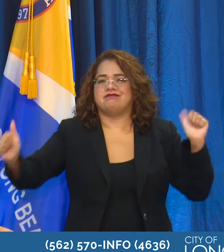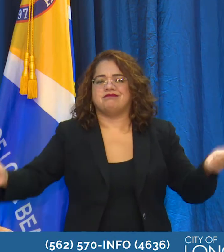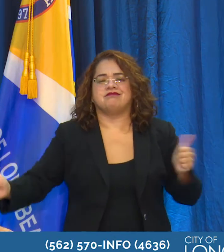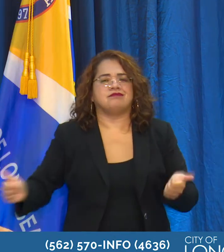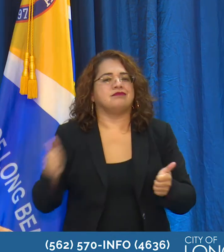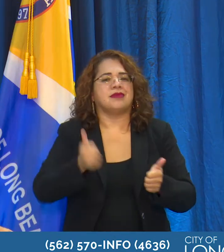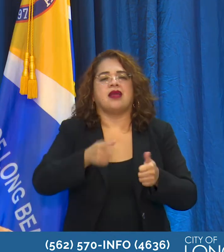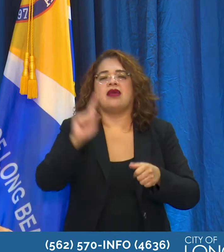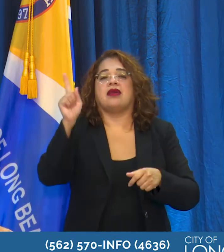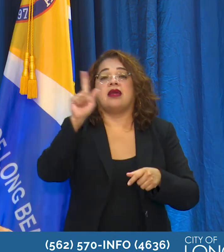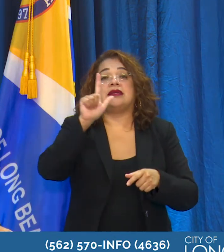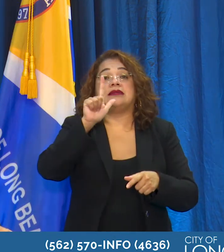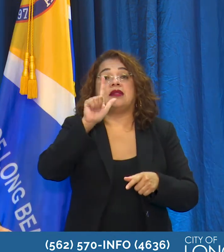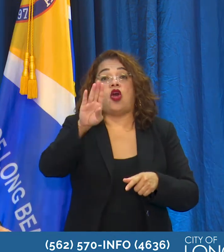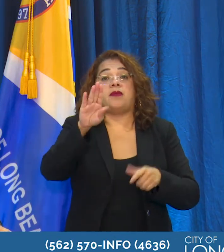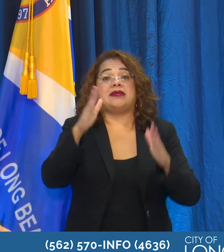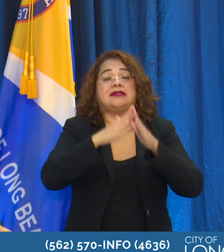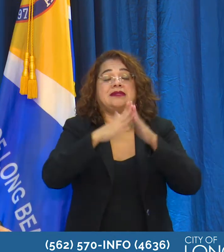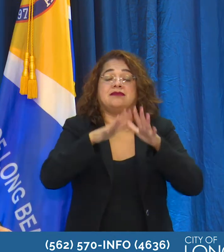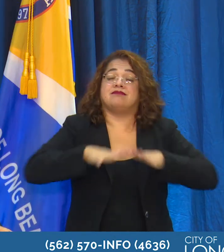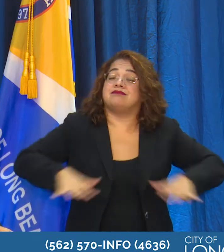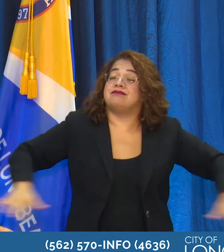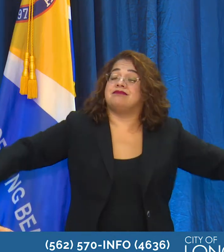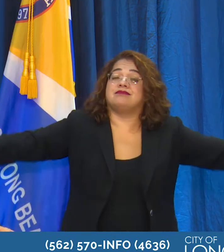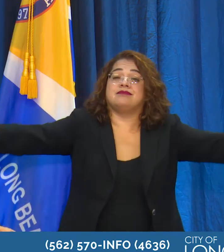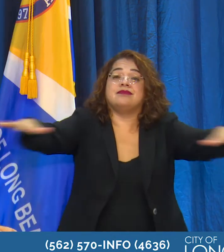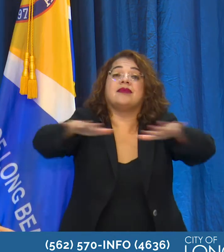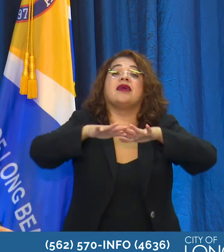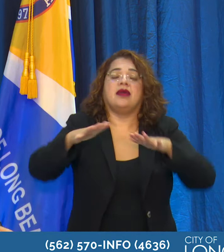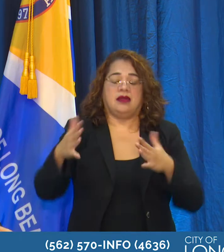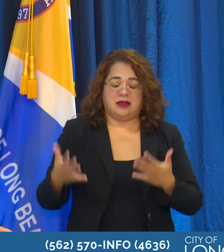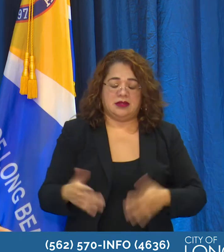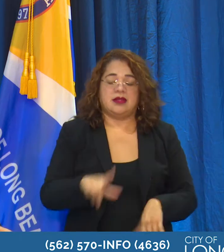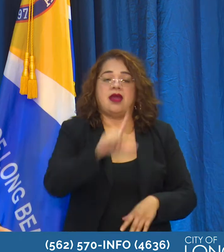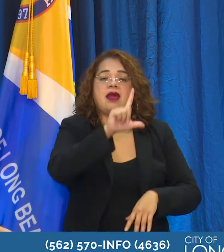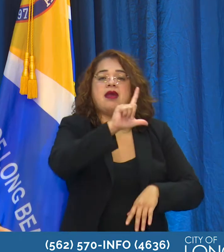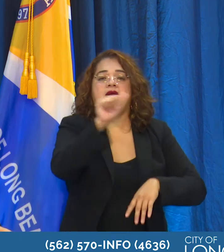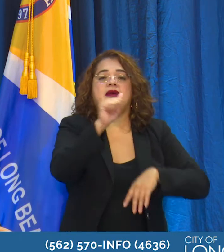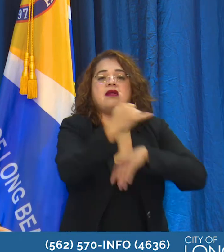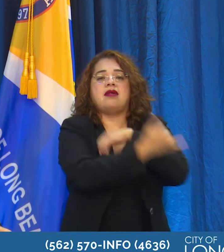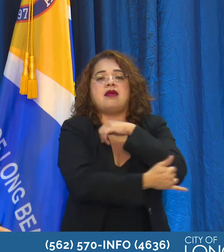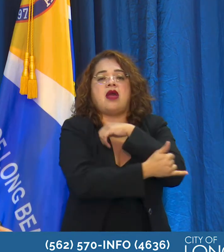and they're in partnership with us and the county voter registrar office.